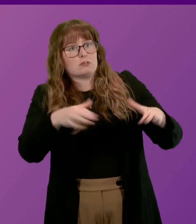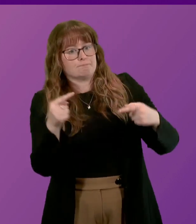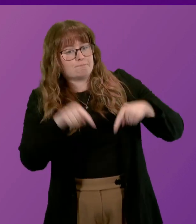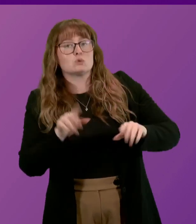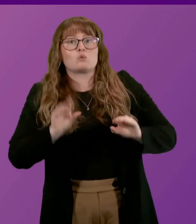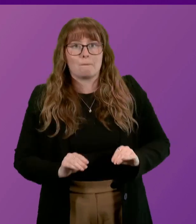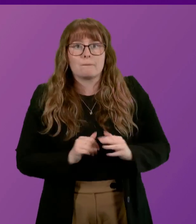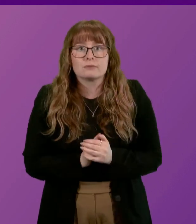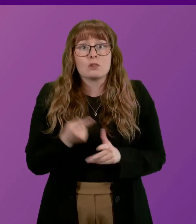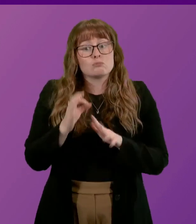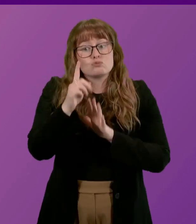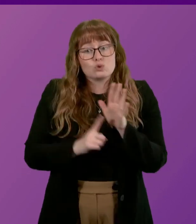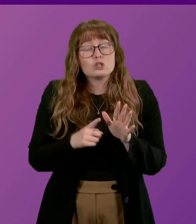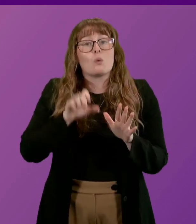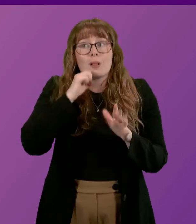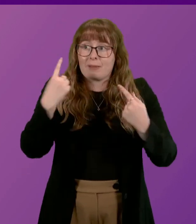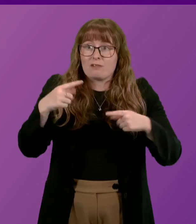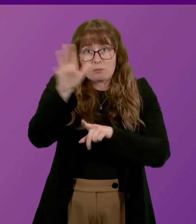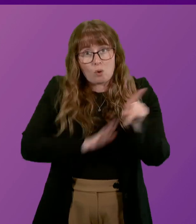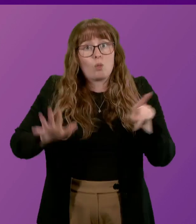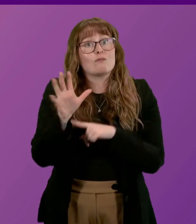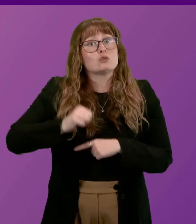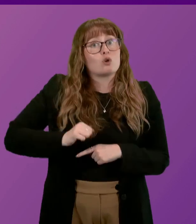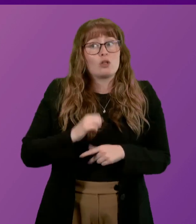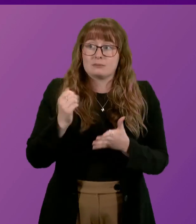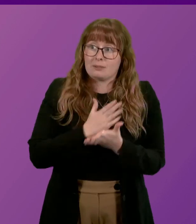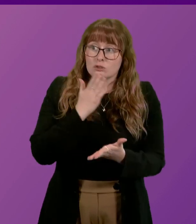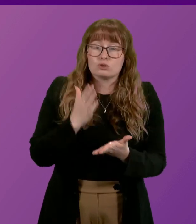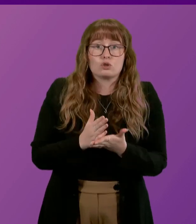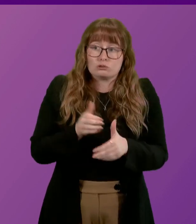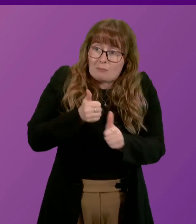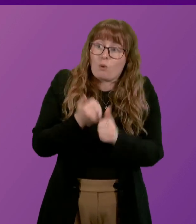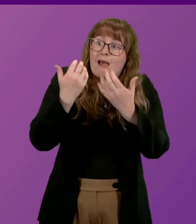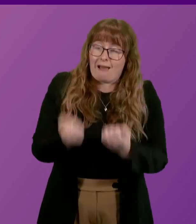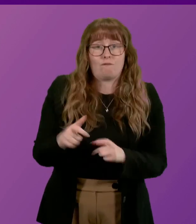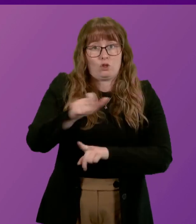Those projects will be available to ensure that there is support in communities the length and